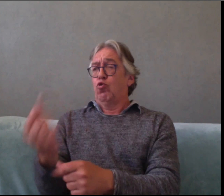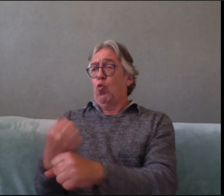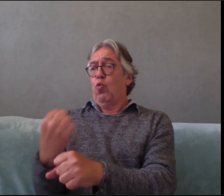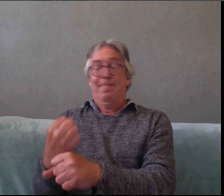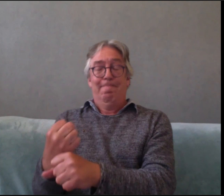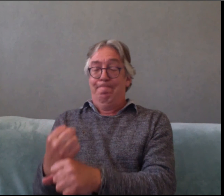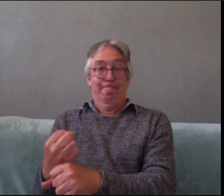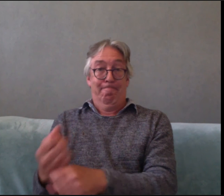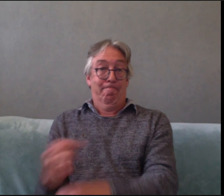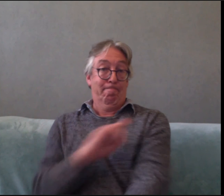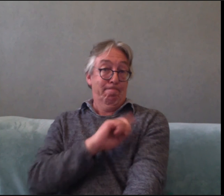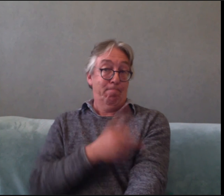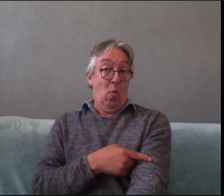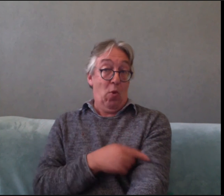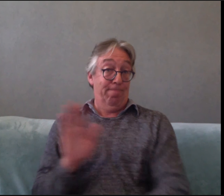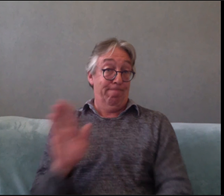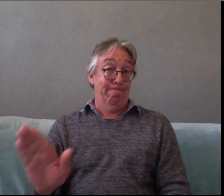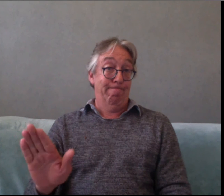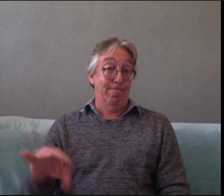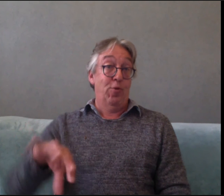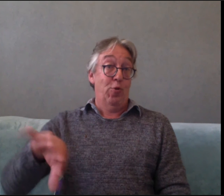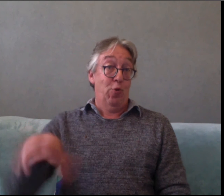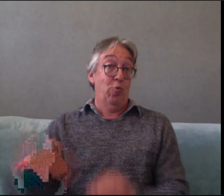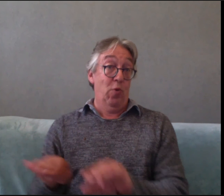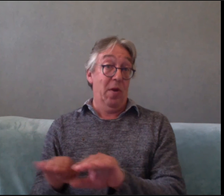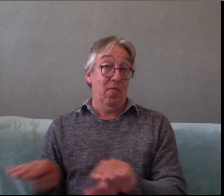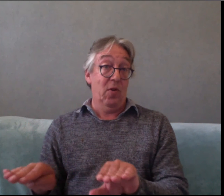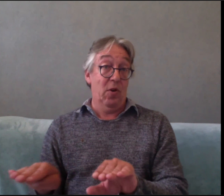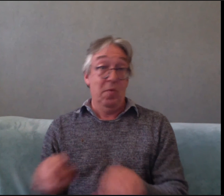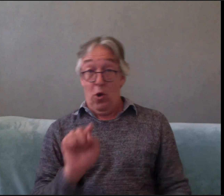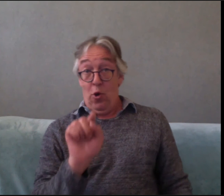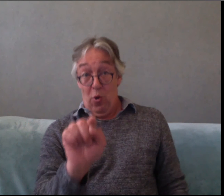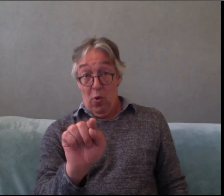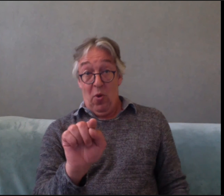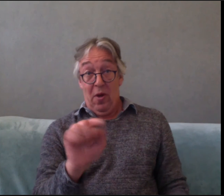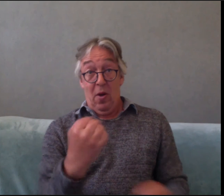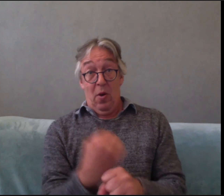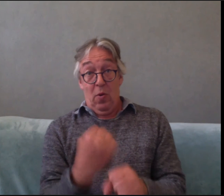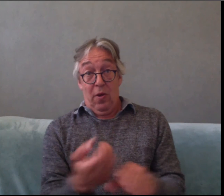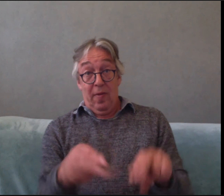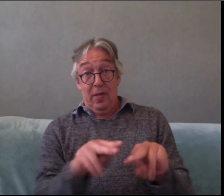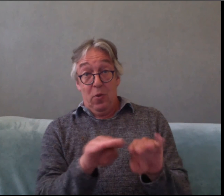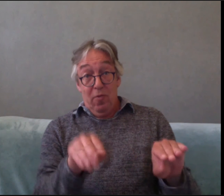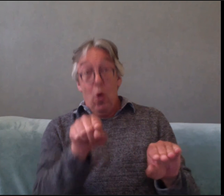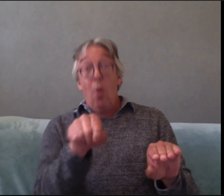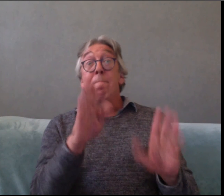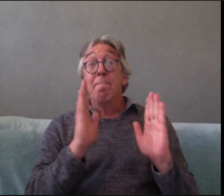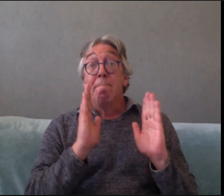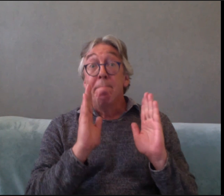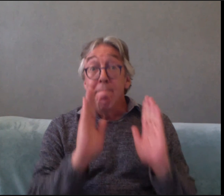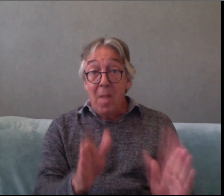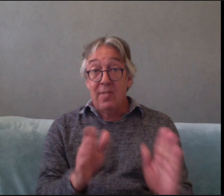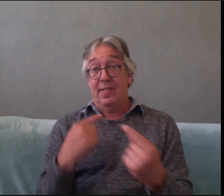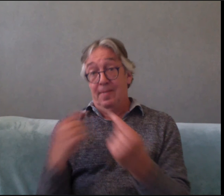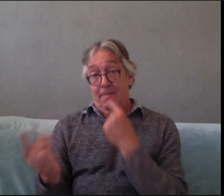Colleagues who are working closely with them they can have and should come up with ideas on that.